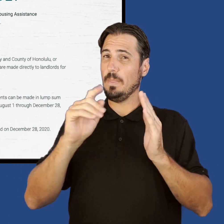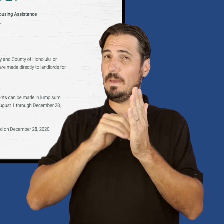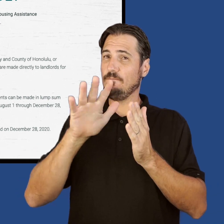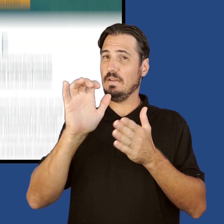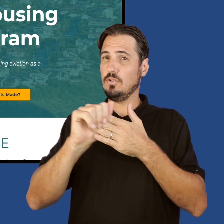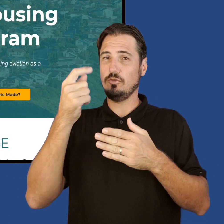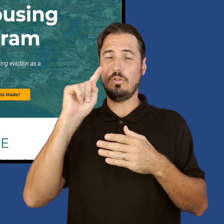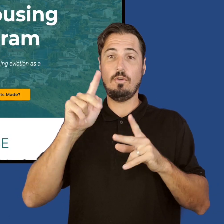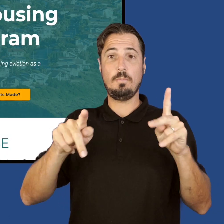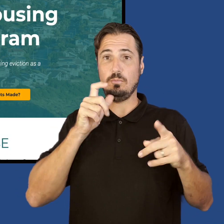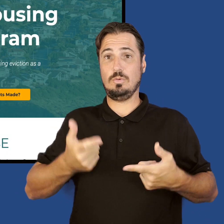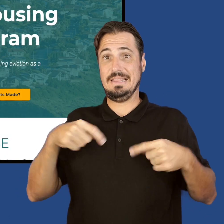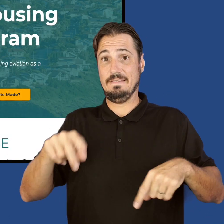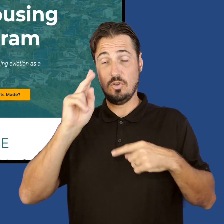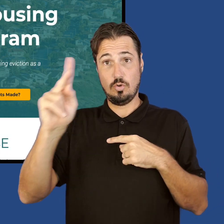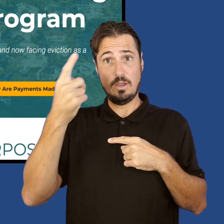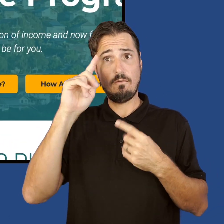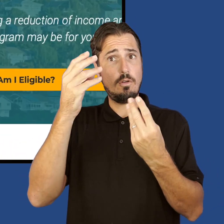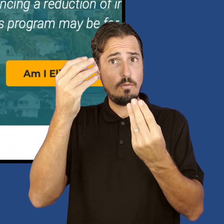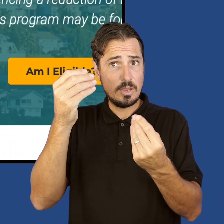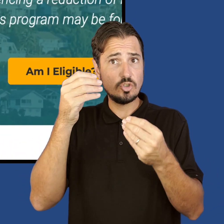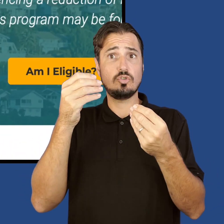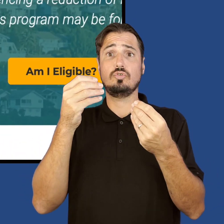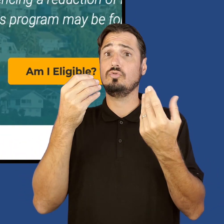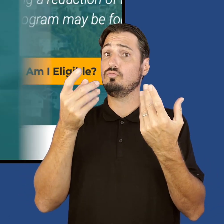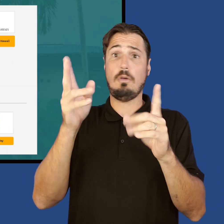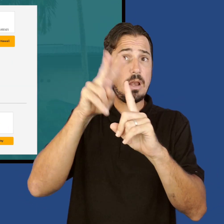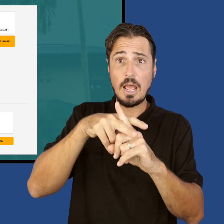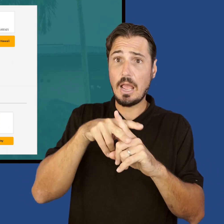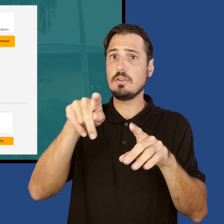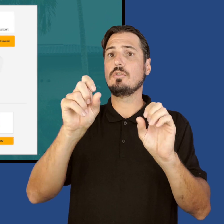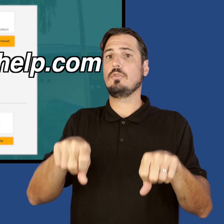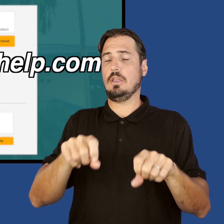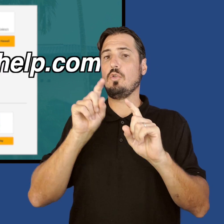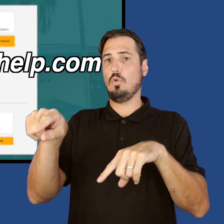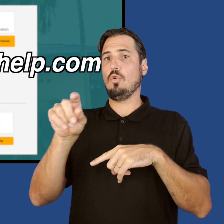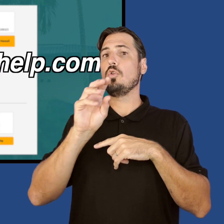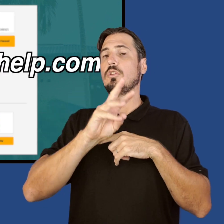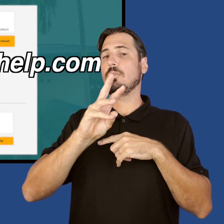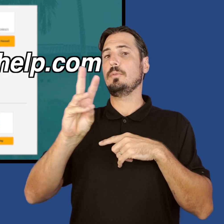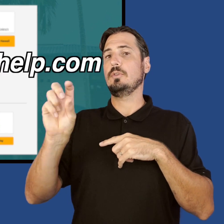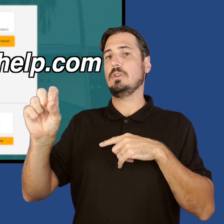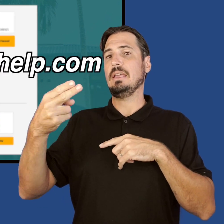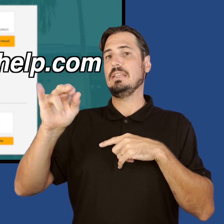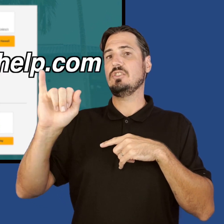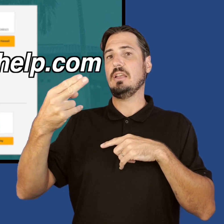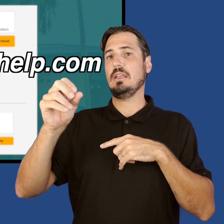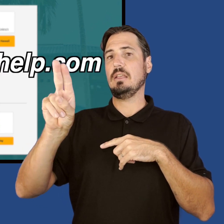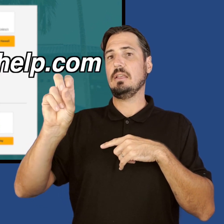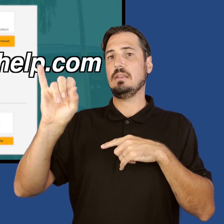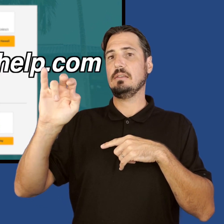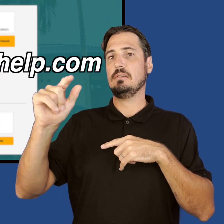For information on the program, or to apply, please visit www.hihousinghelp.com